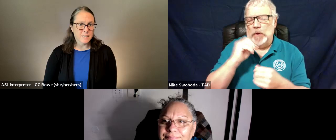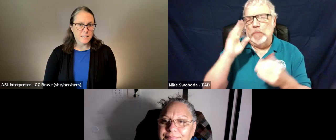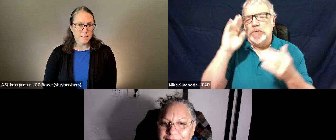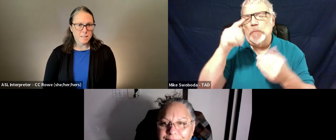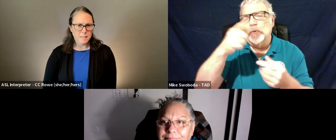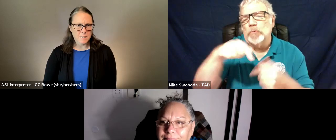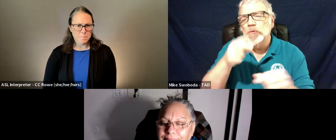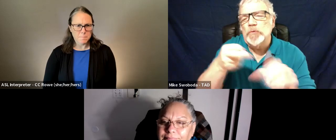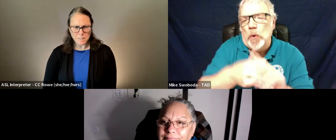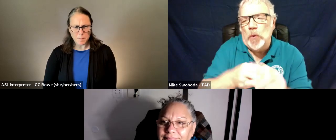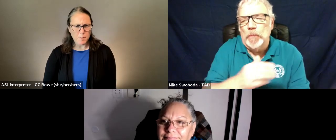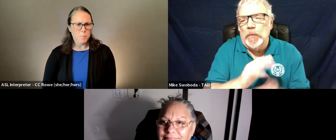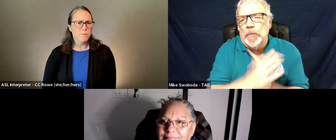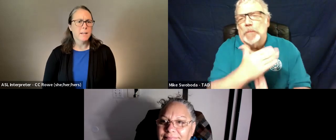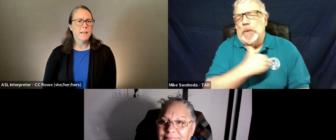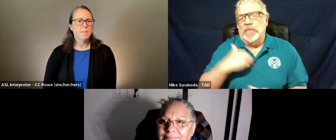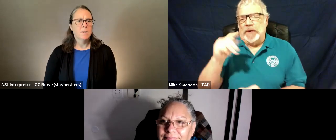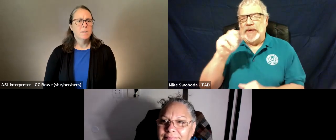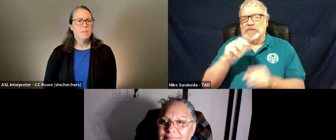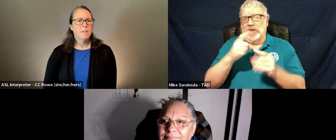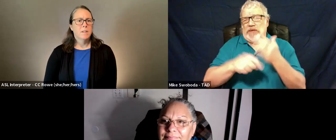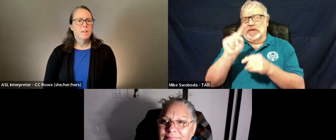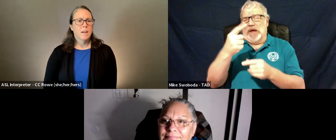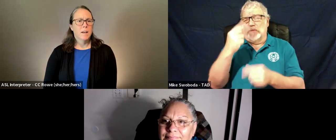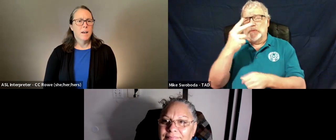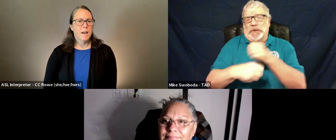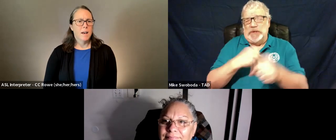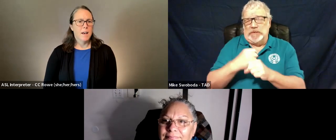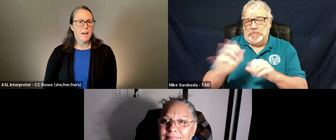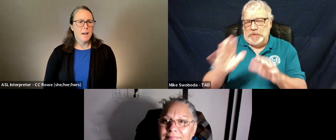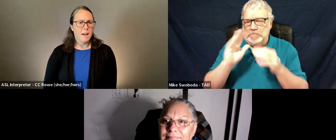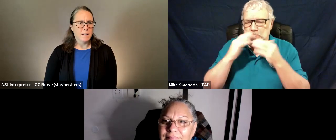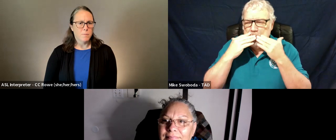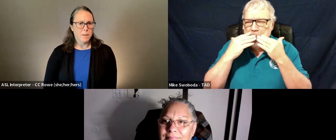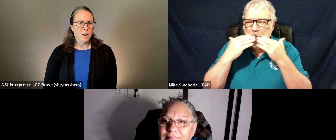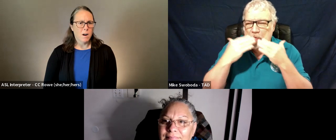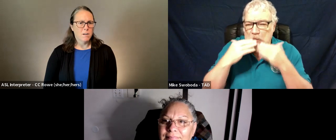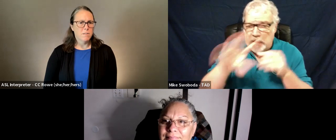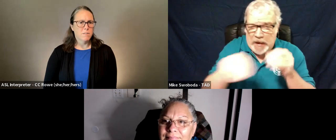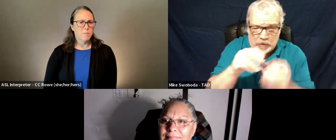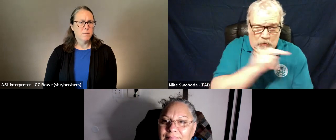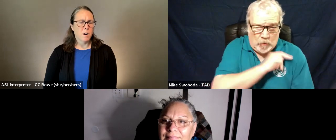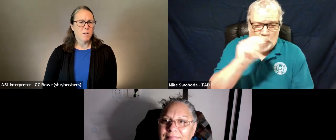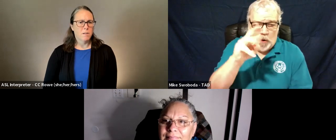person as well, she will be taking over for me shortly.